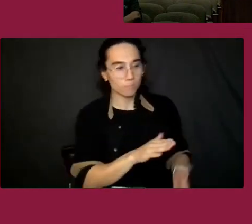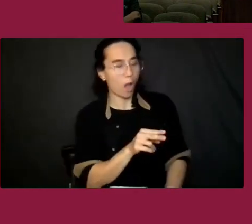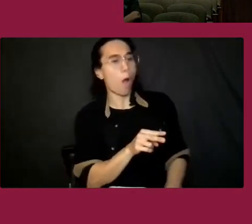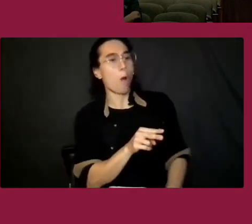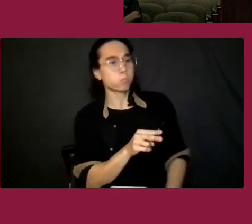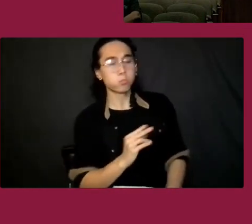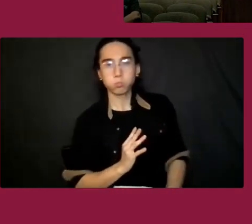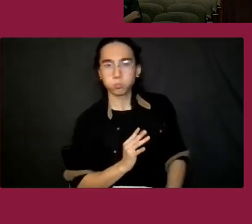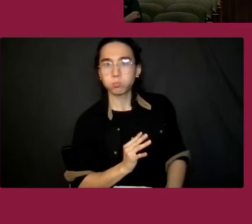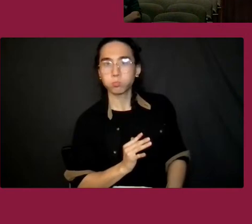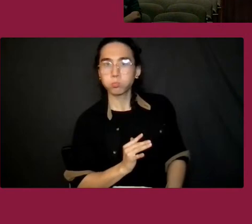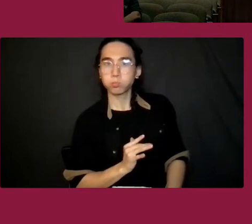decorated, it's really cute.